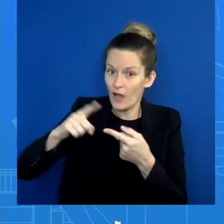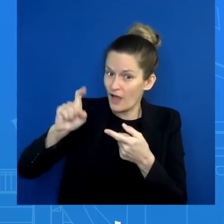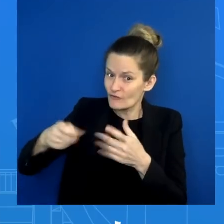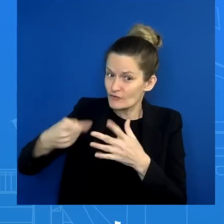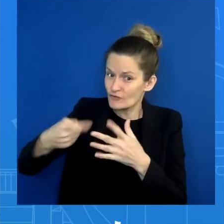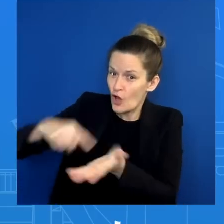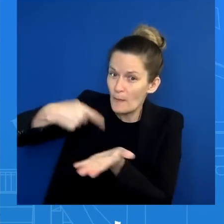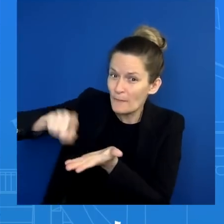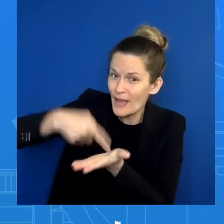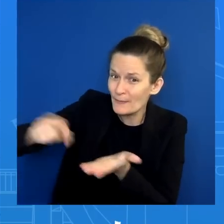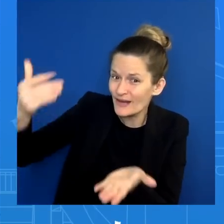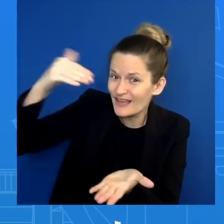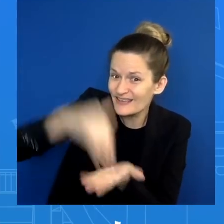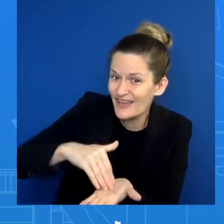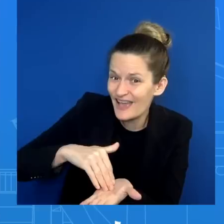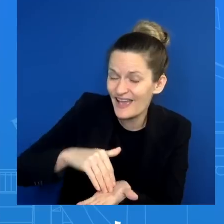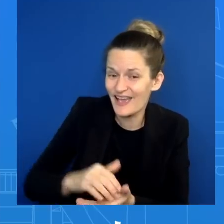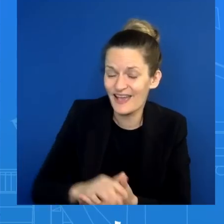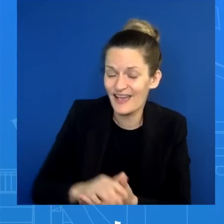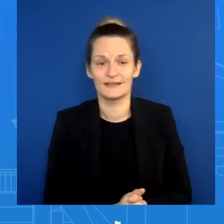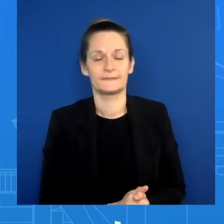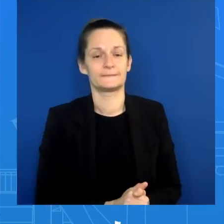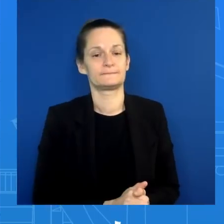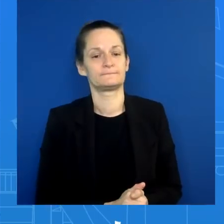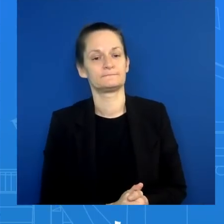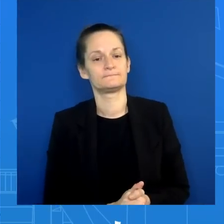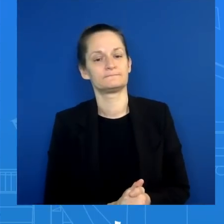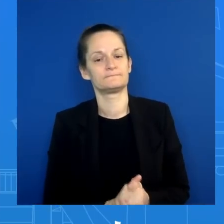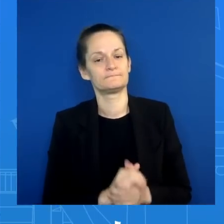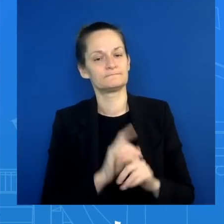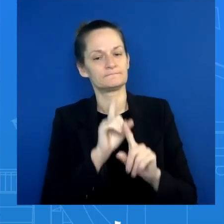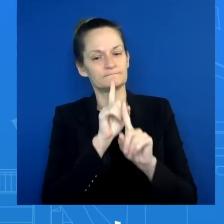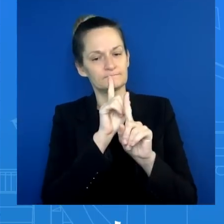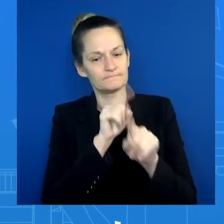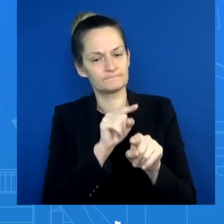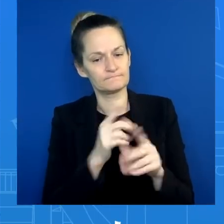You know, you know, as a in a you know,